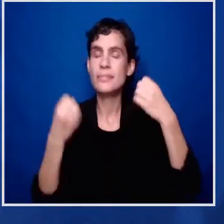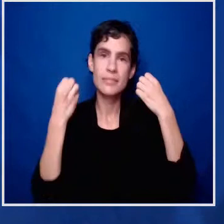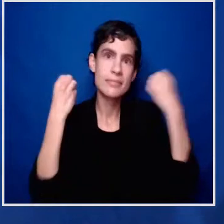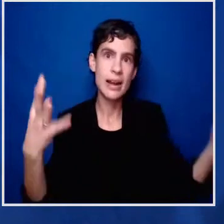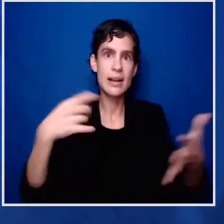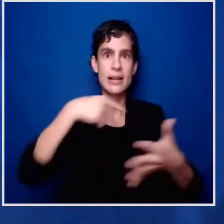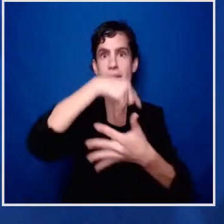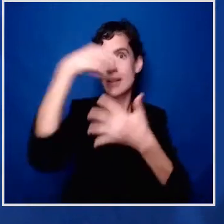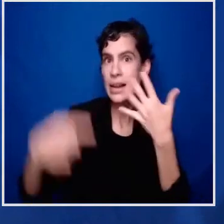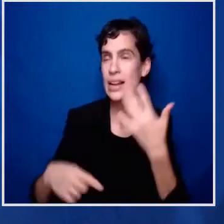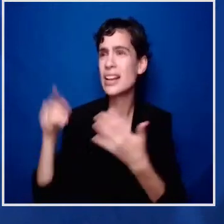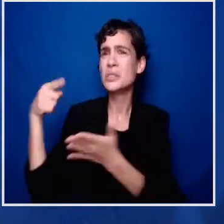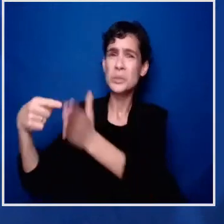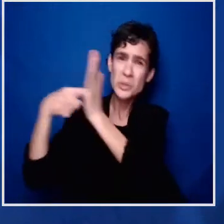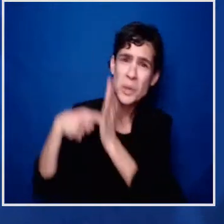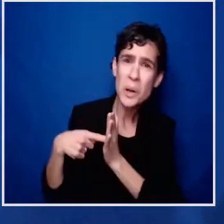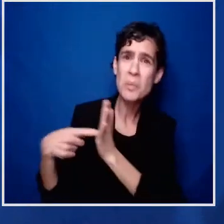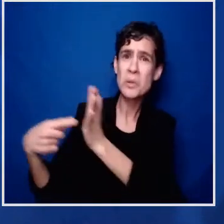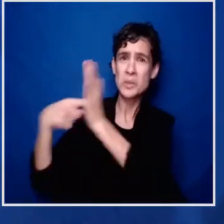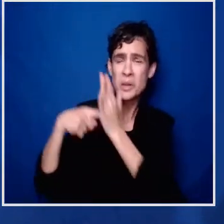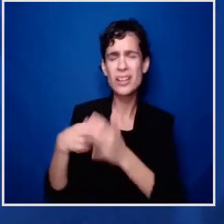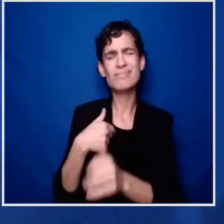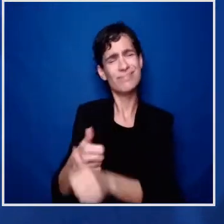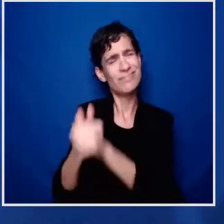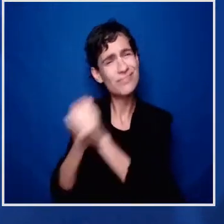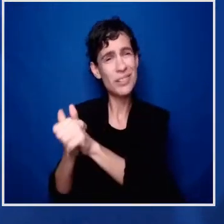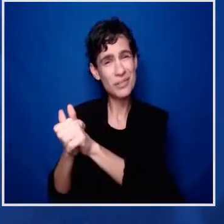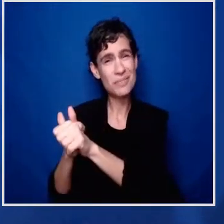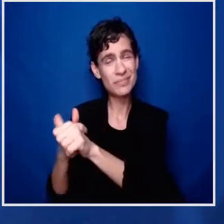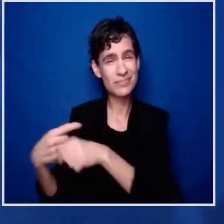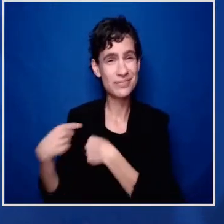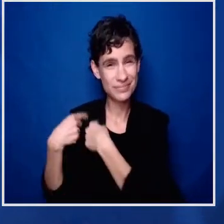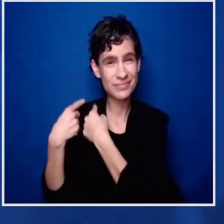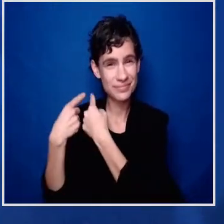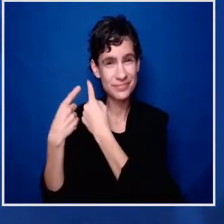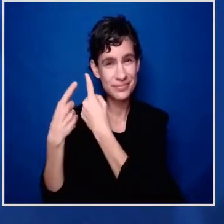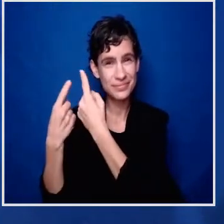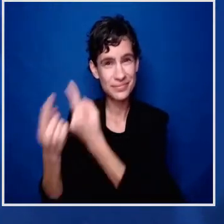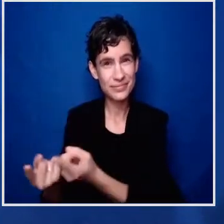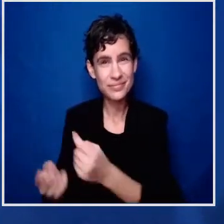GUIDE US.